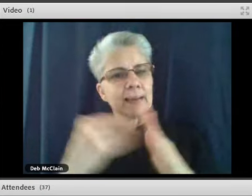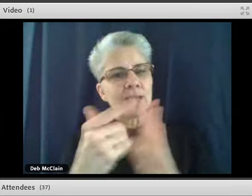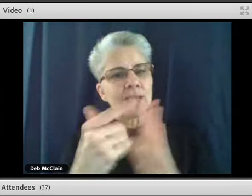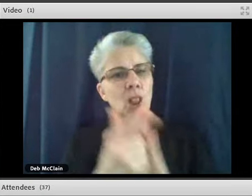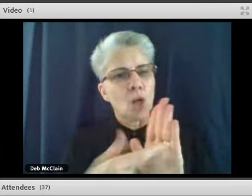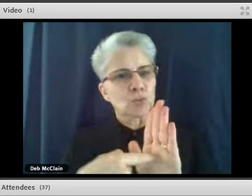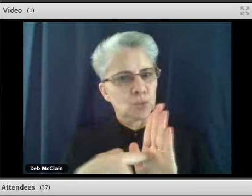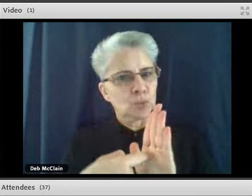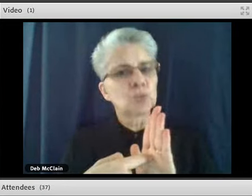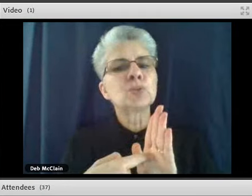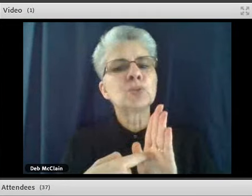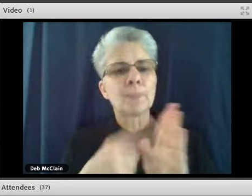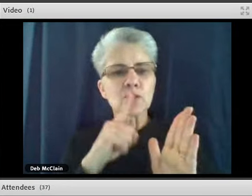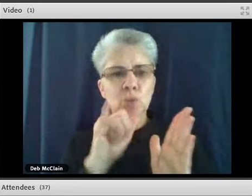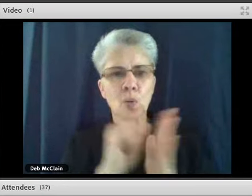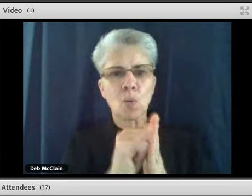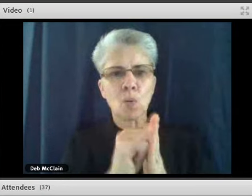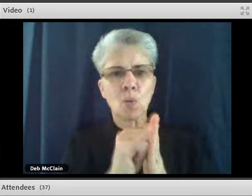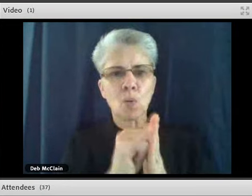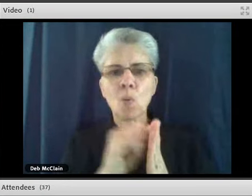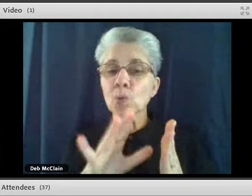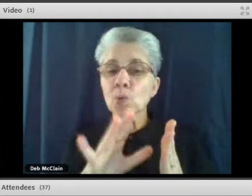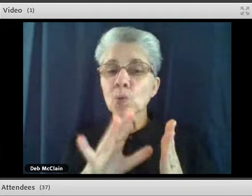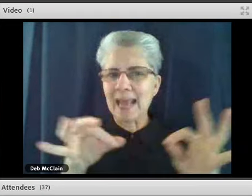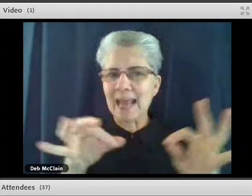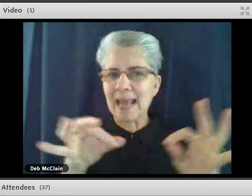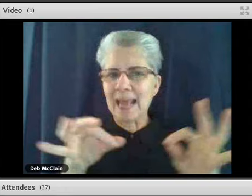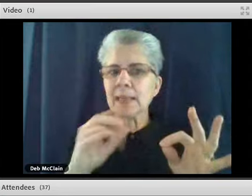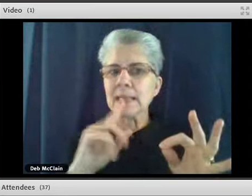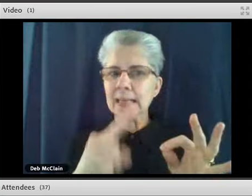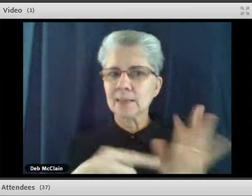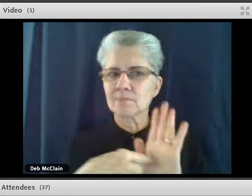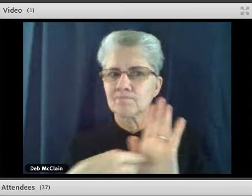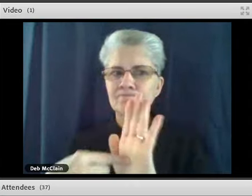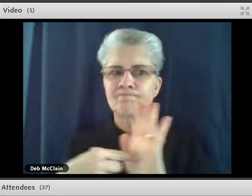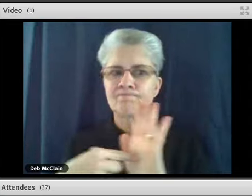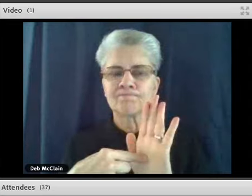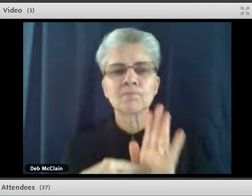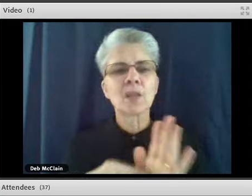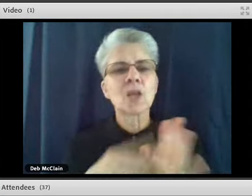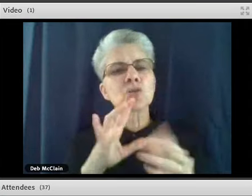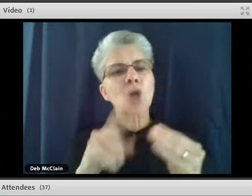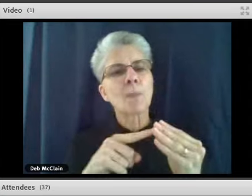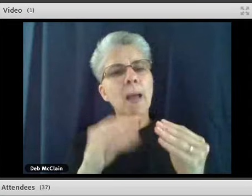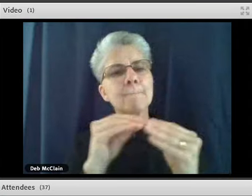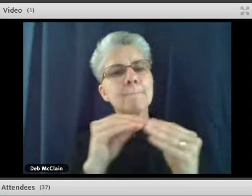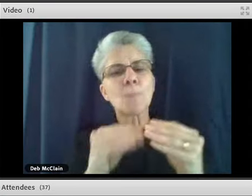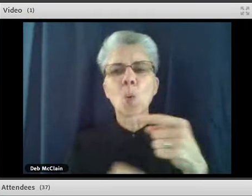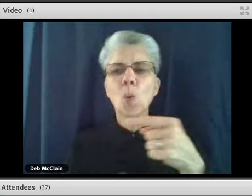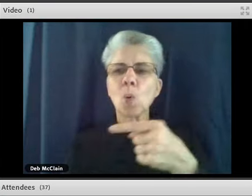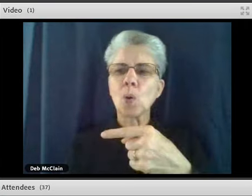that you're covered against lawsuits, is knowing what your library's statement is.